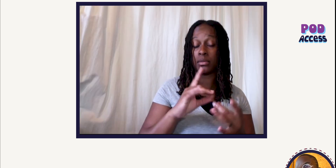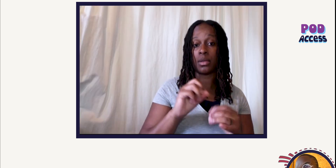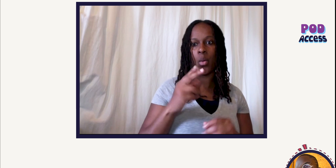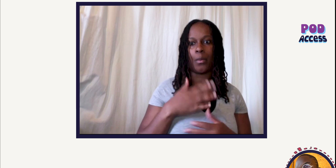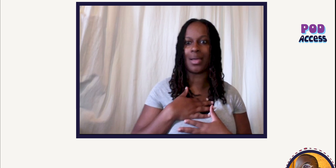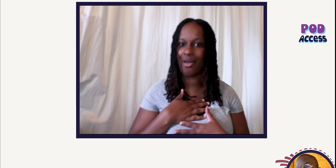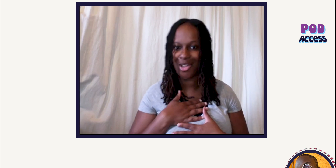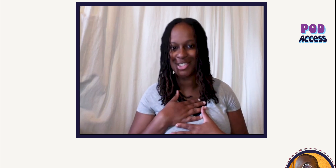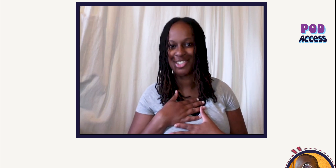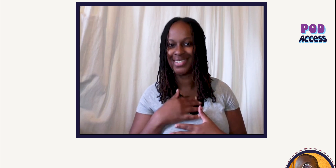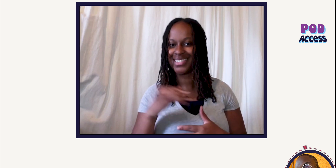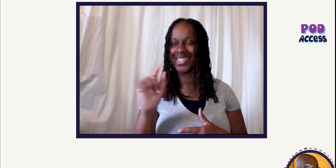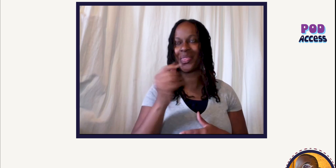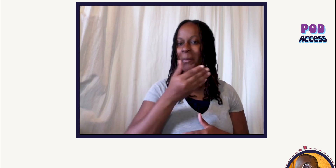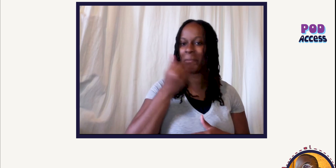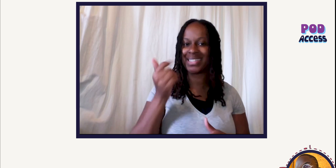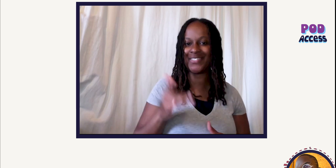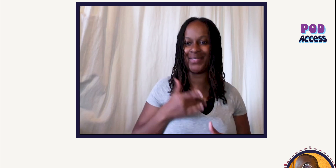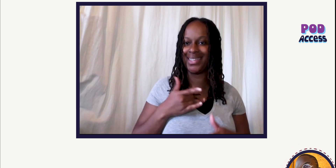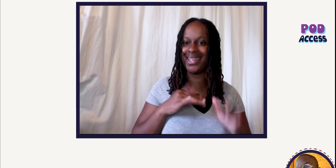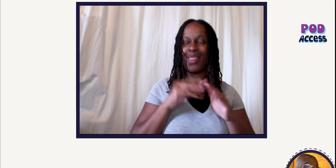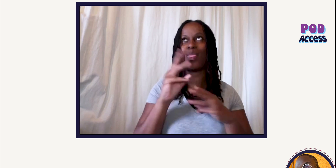Oh, my gosh. It's like the best feeling in the world.